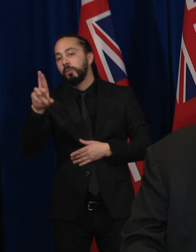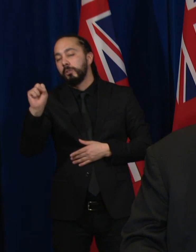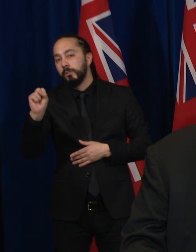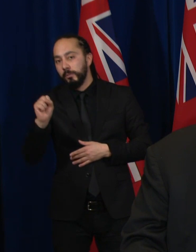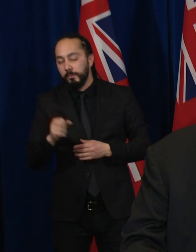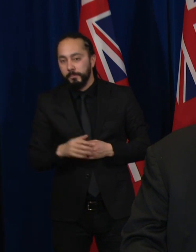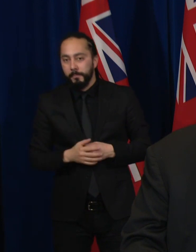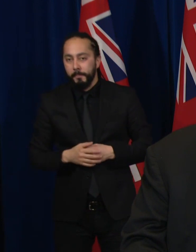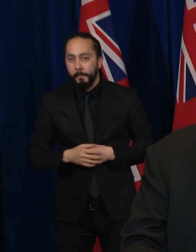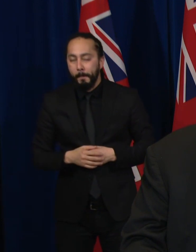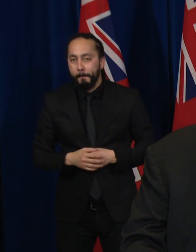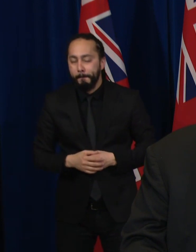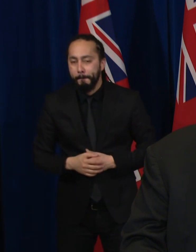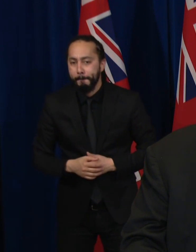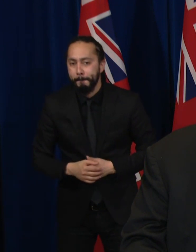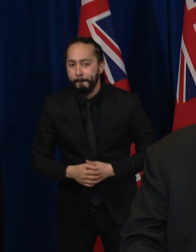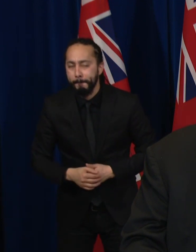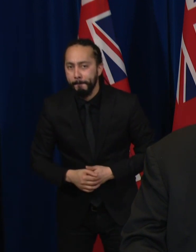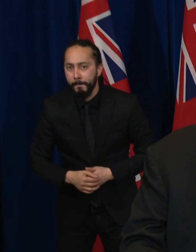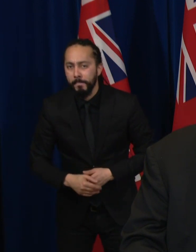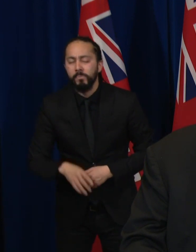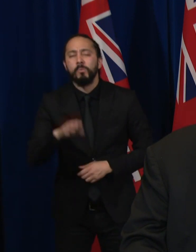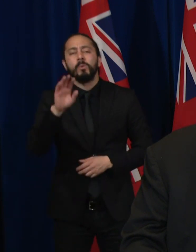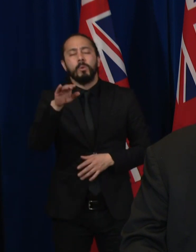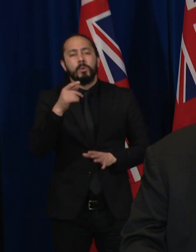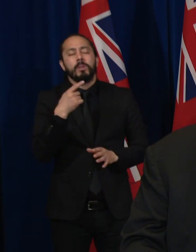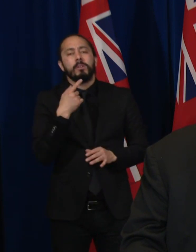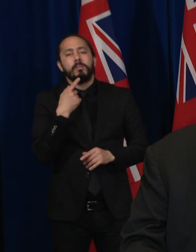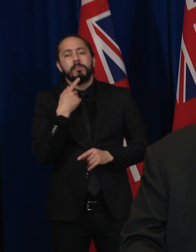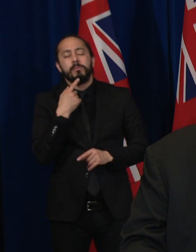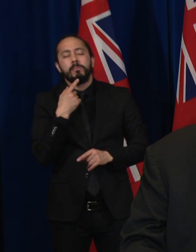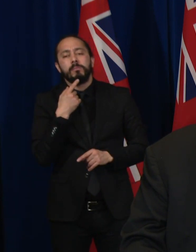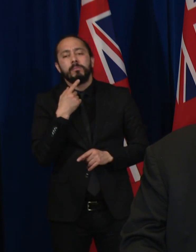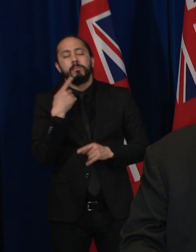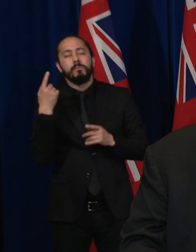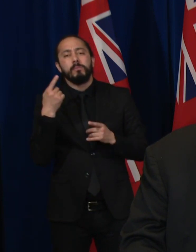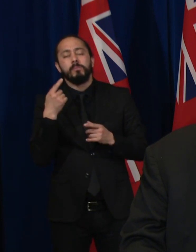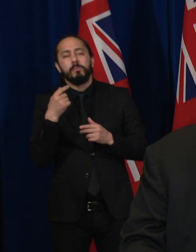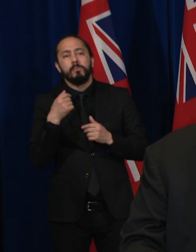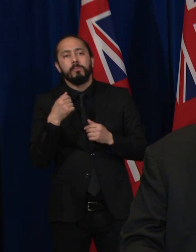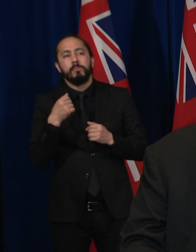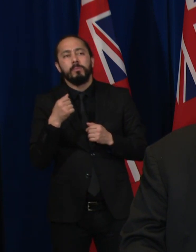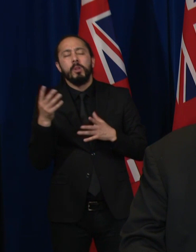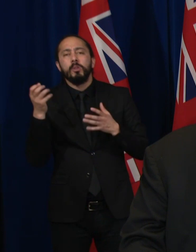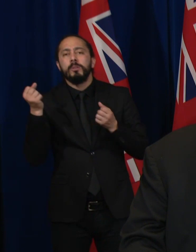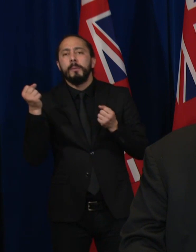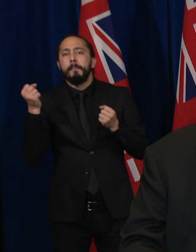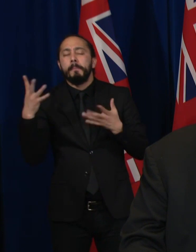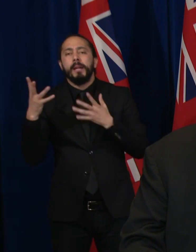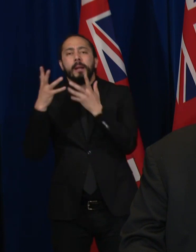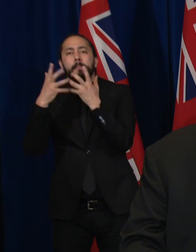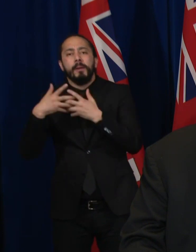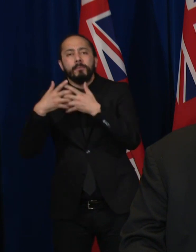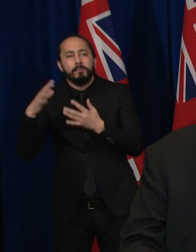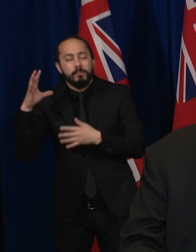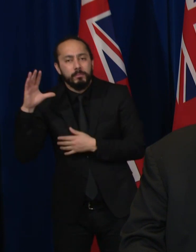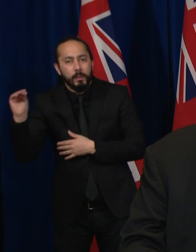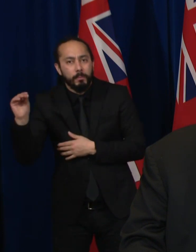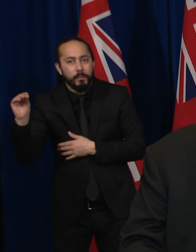from some ventilator manufactures that fielding calls from hospitals across Canada centralize this